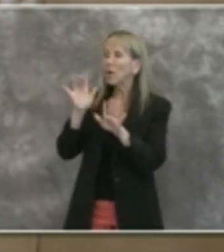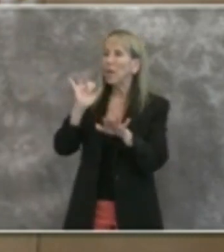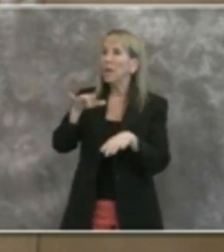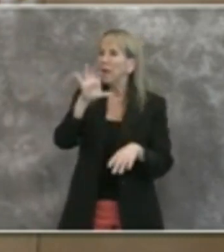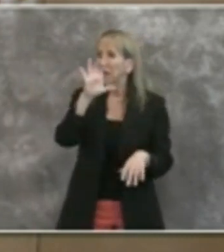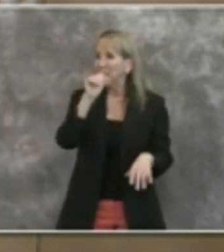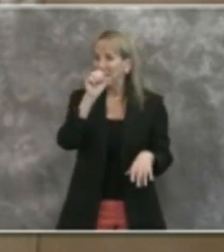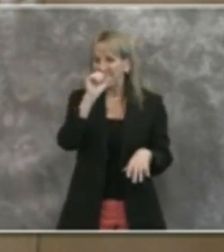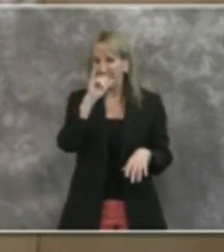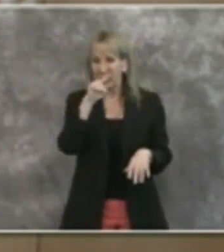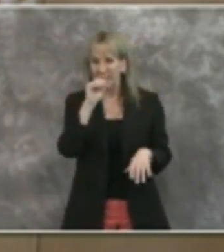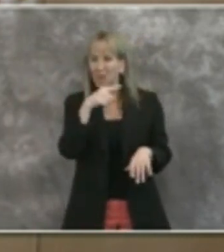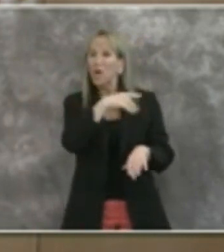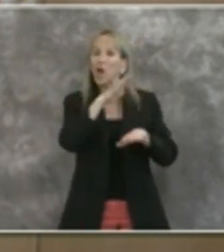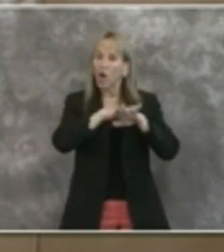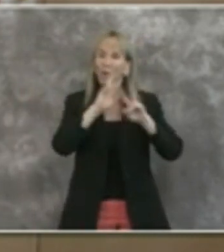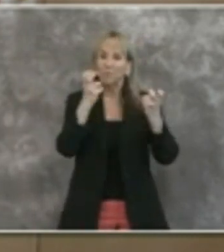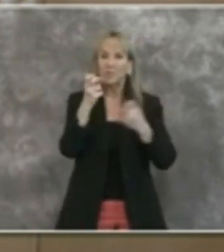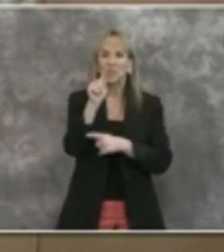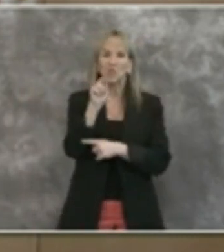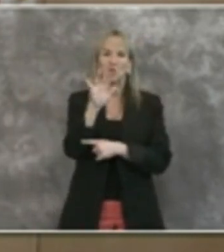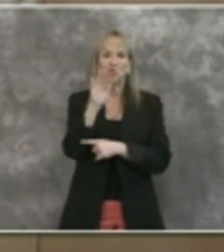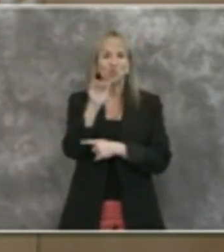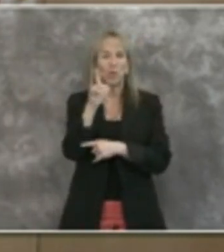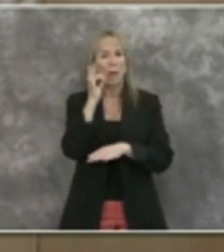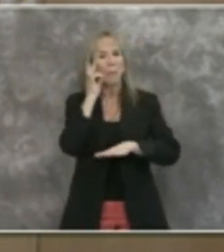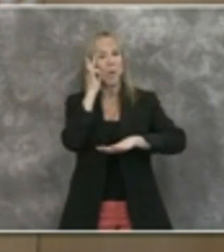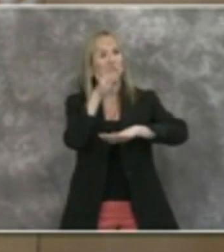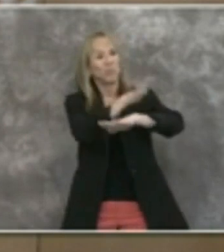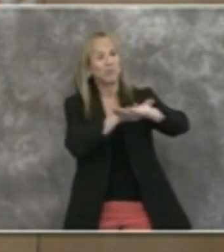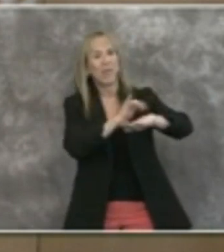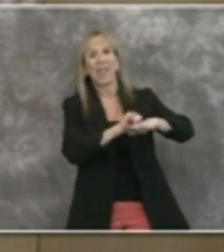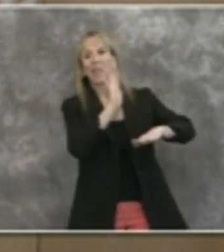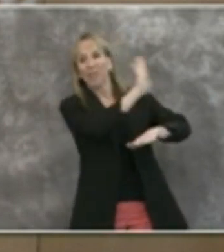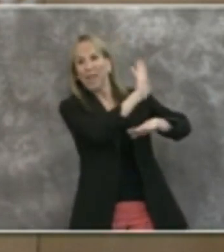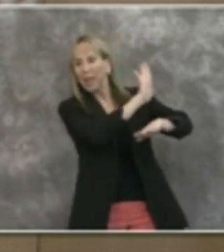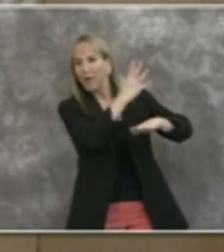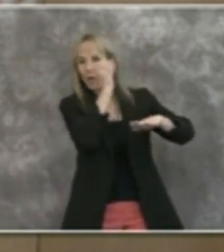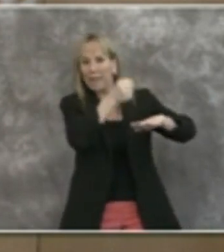NOT AGREE WITH THE REOPENING OF CASINOS ON MAY 18TH. WE